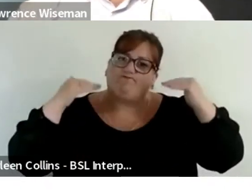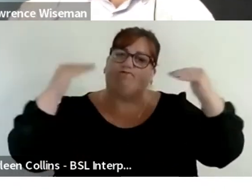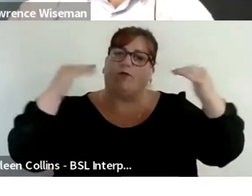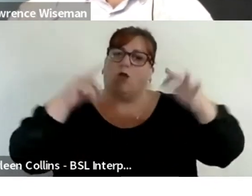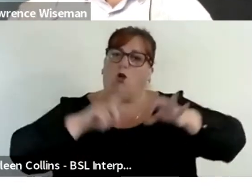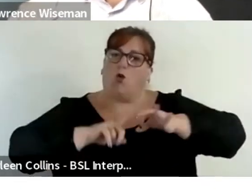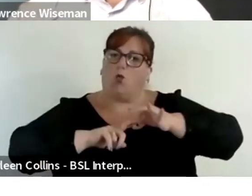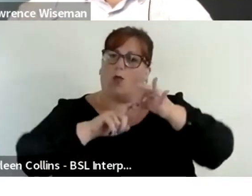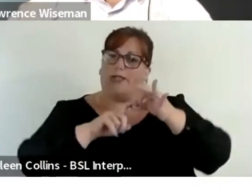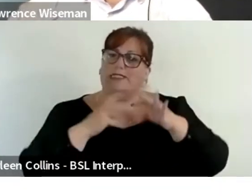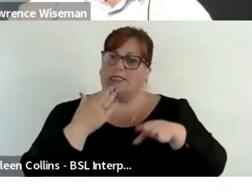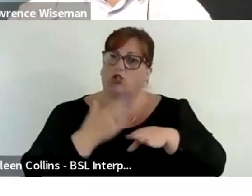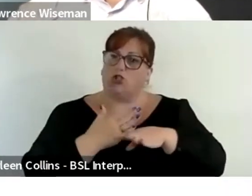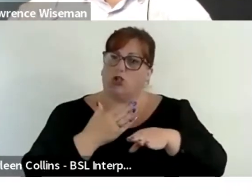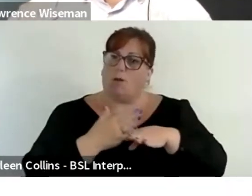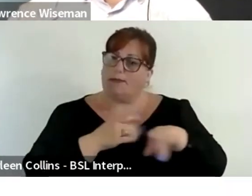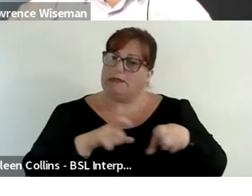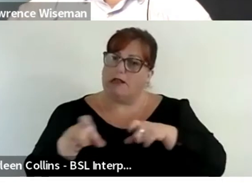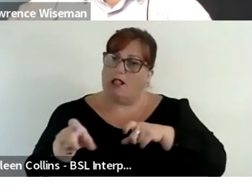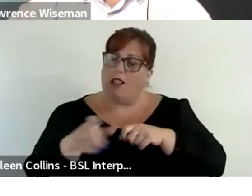The other way it impacts me is on the social side.